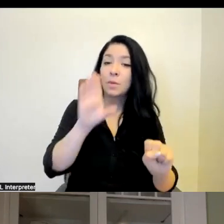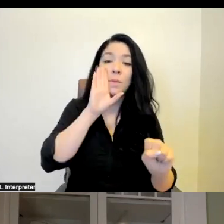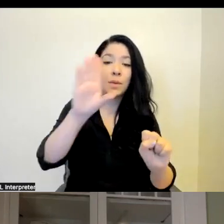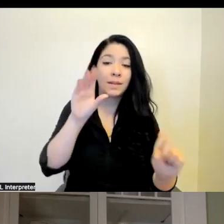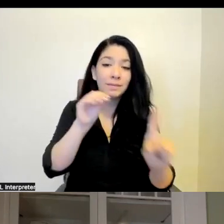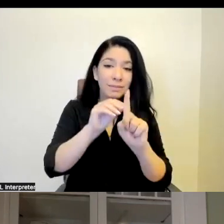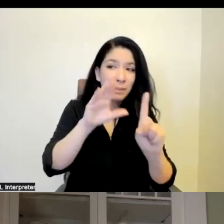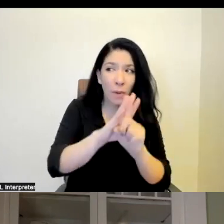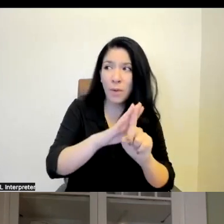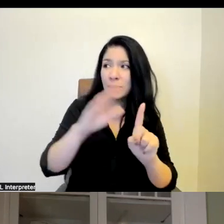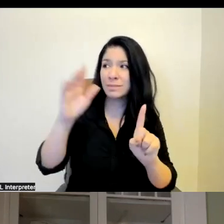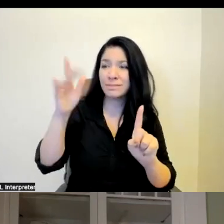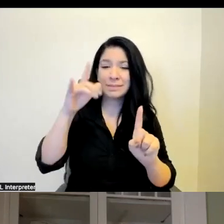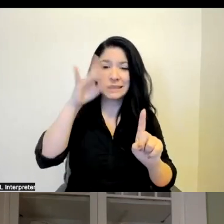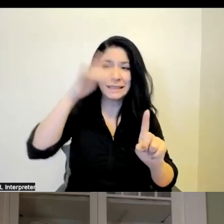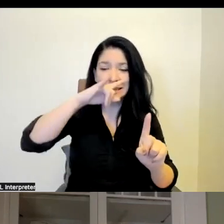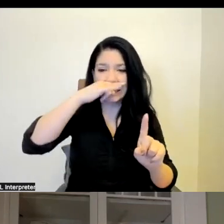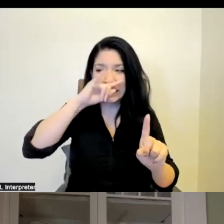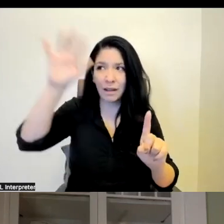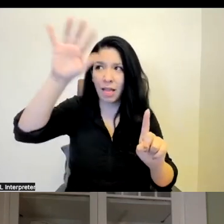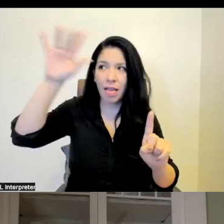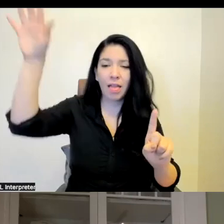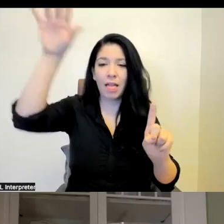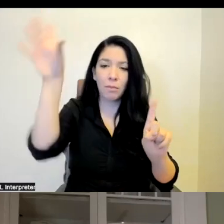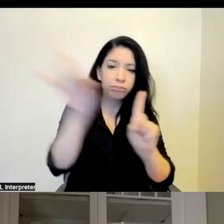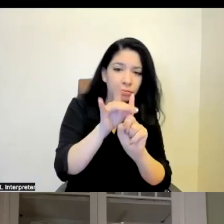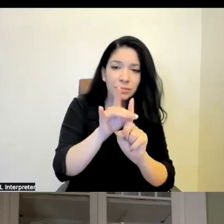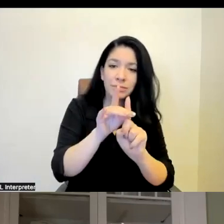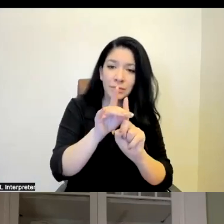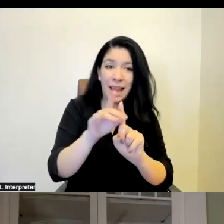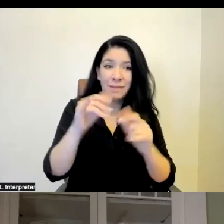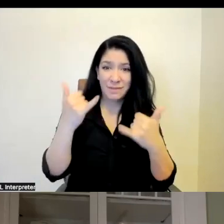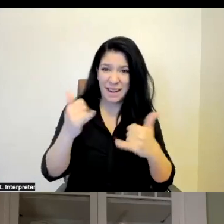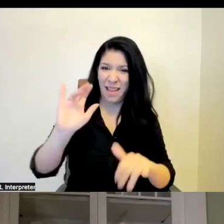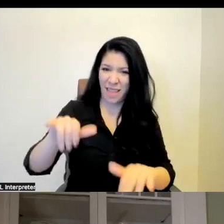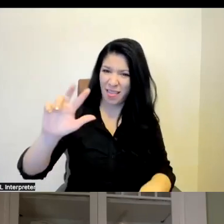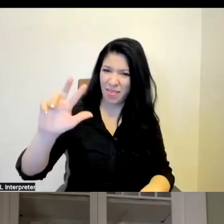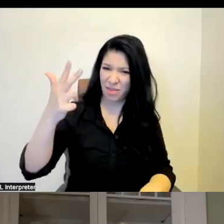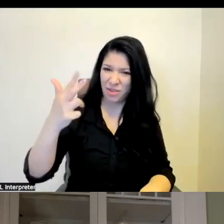airborne infectious disease that is currently the third leading cause of death in our country. And